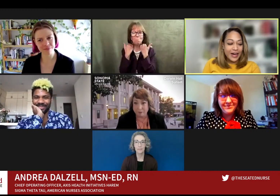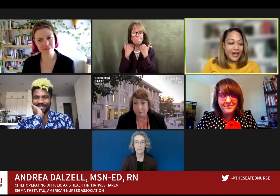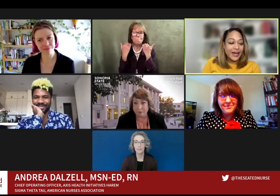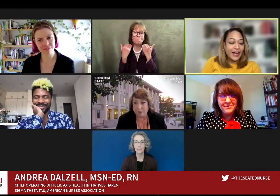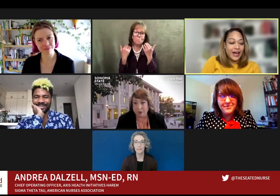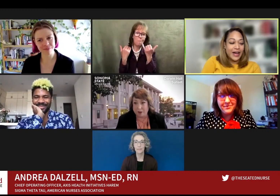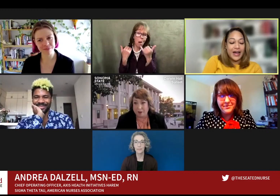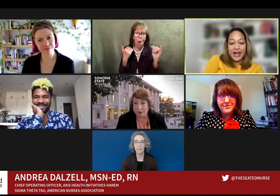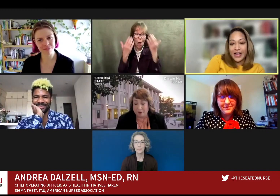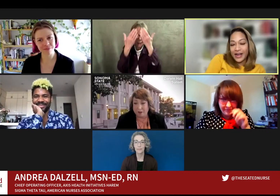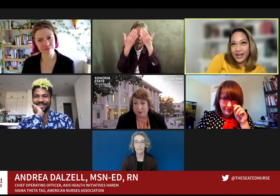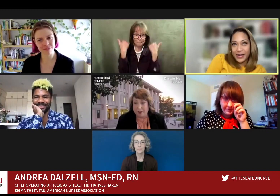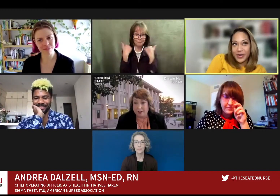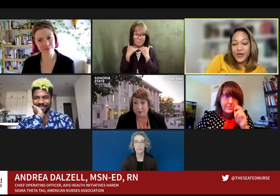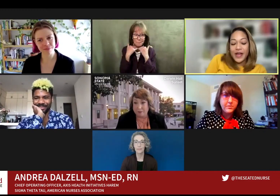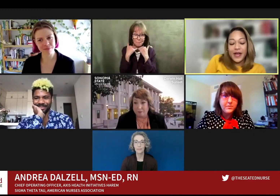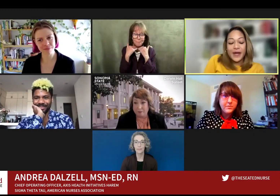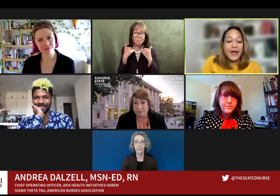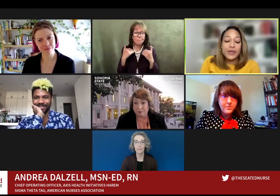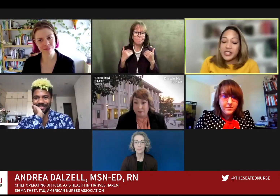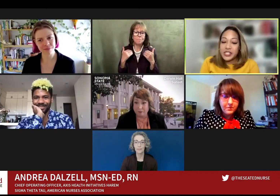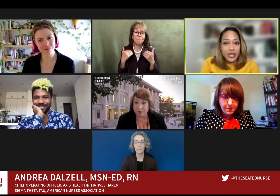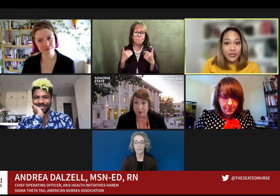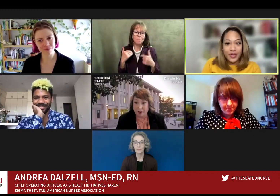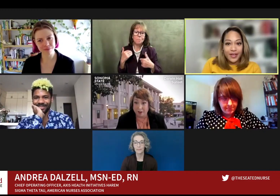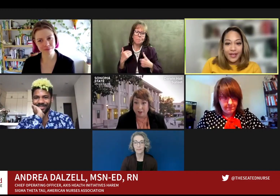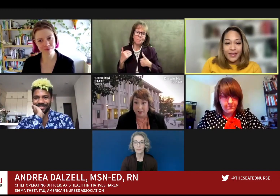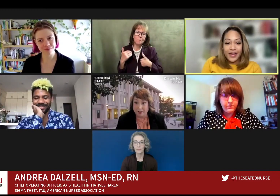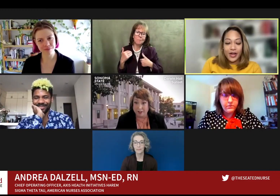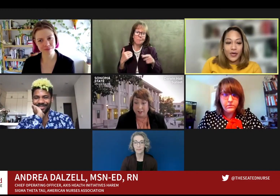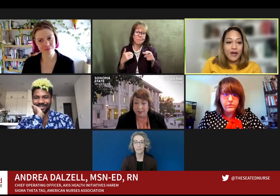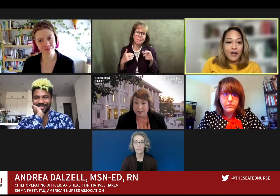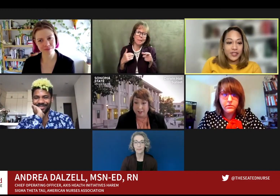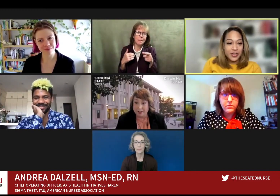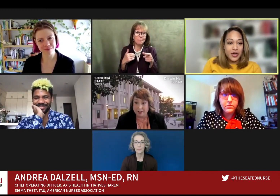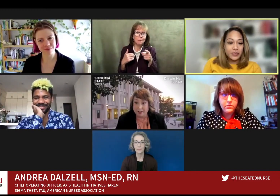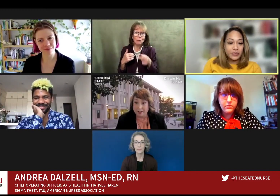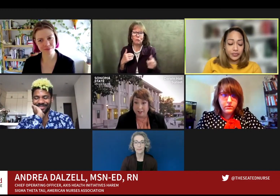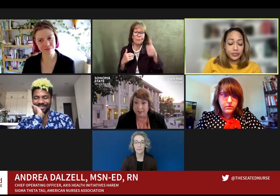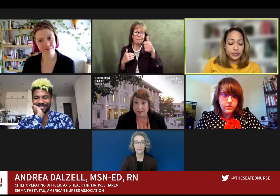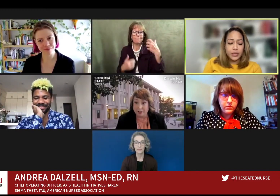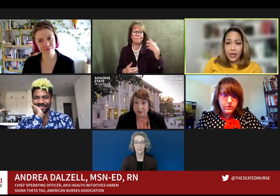I am a chief officer, operating officer for the Access Project Harlem,